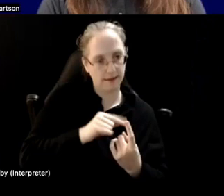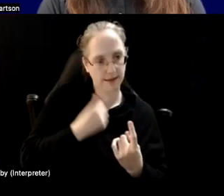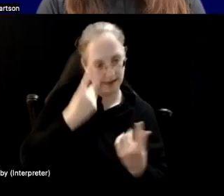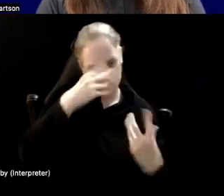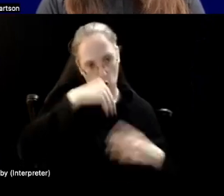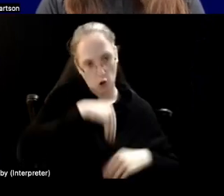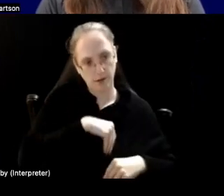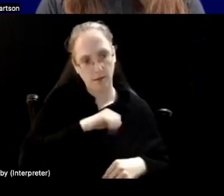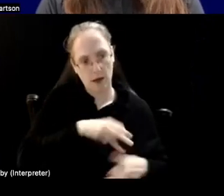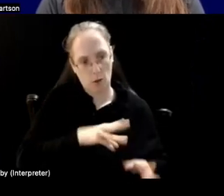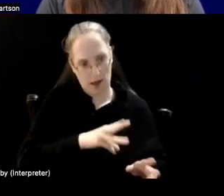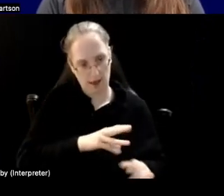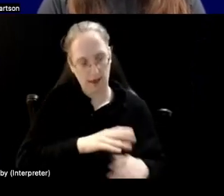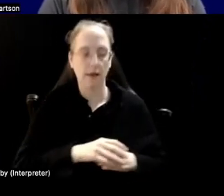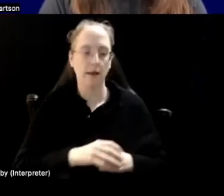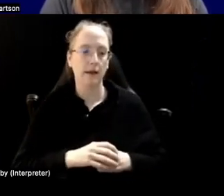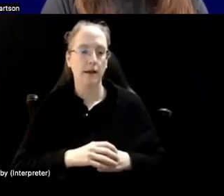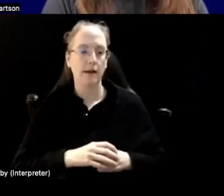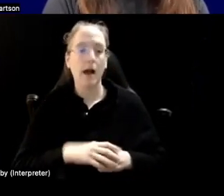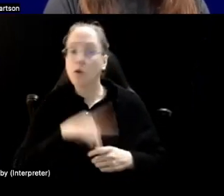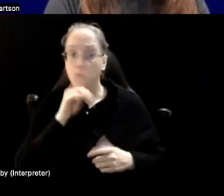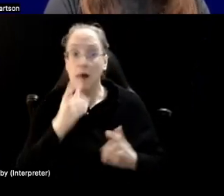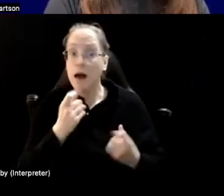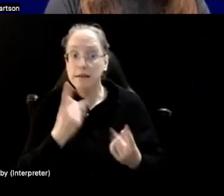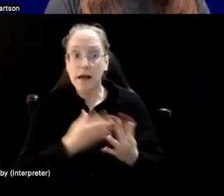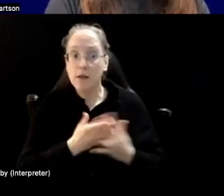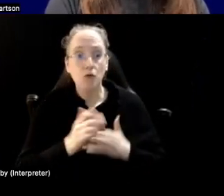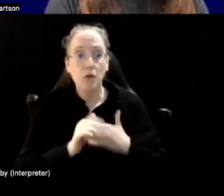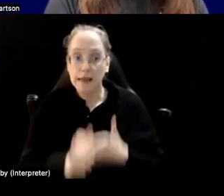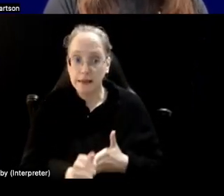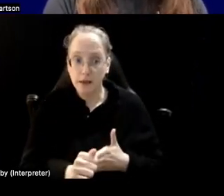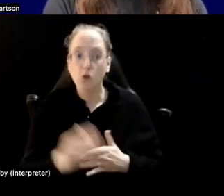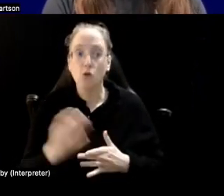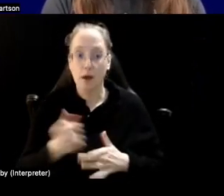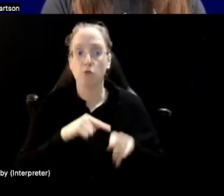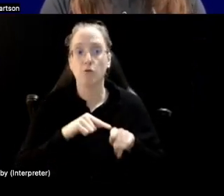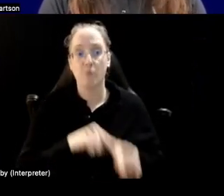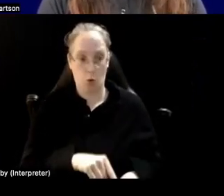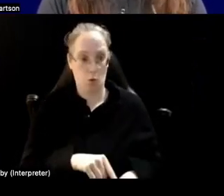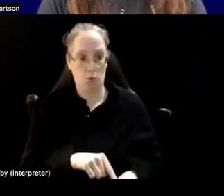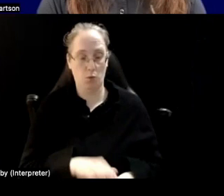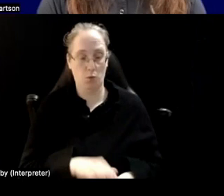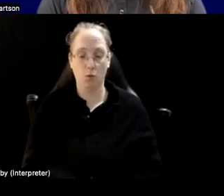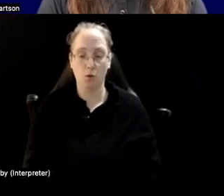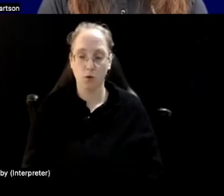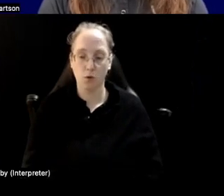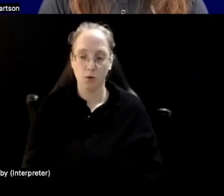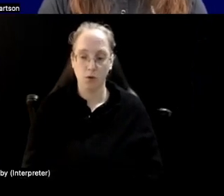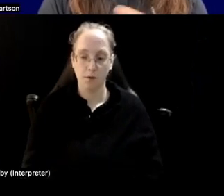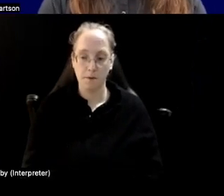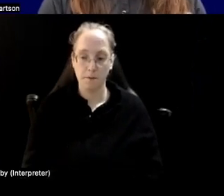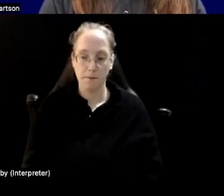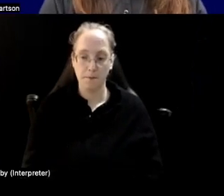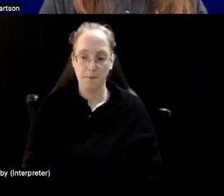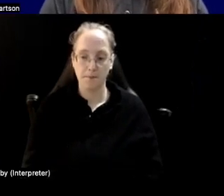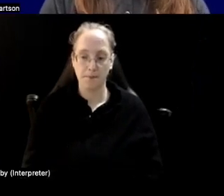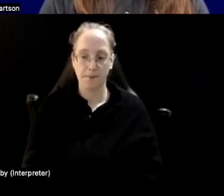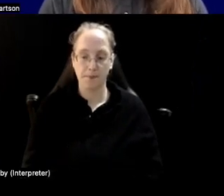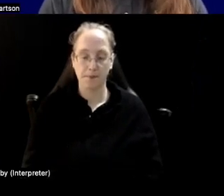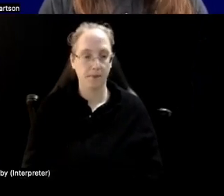can't do that by leading. You can only do that by following. So, that helps you understand what